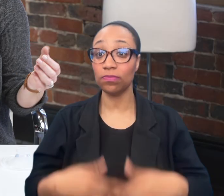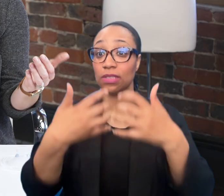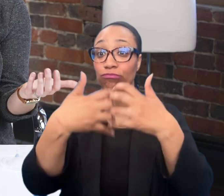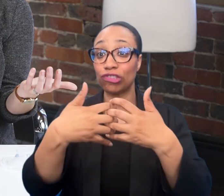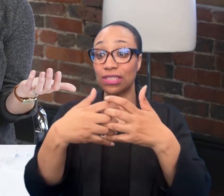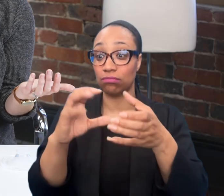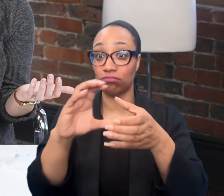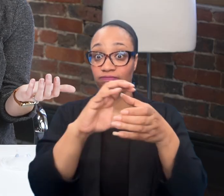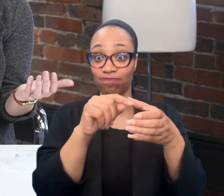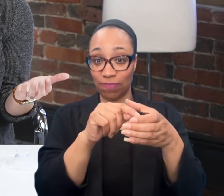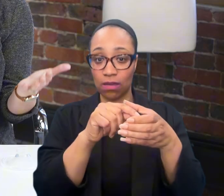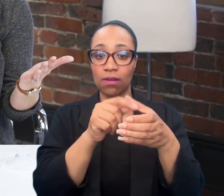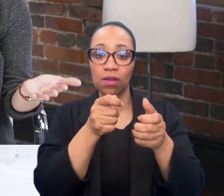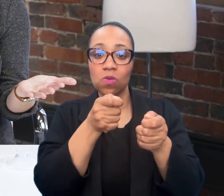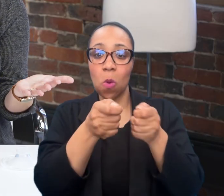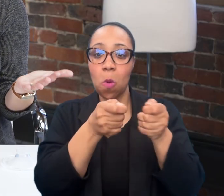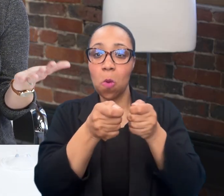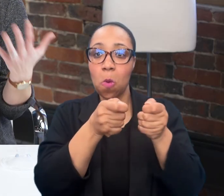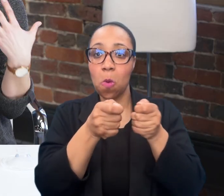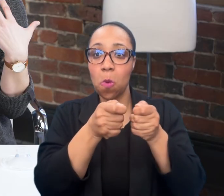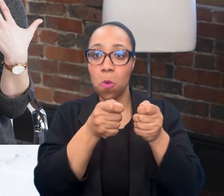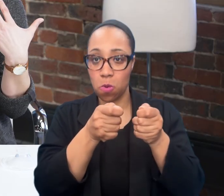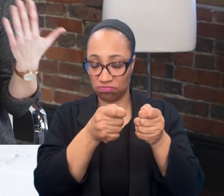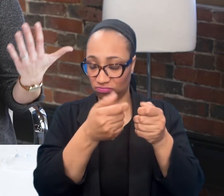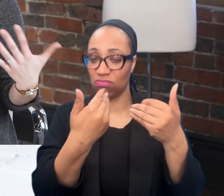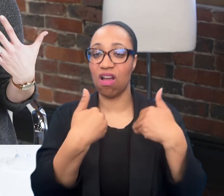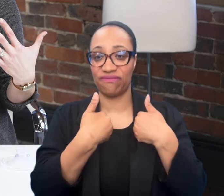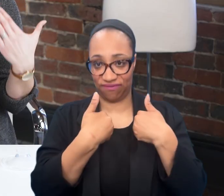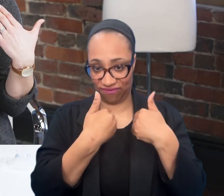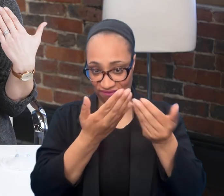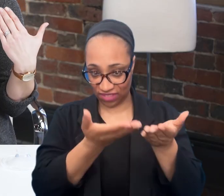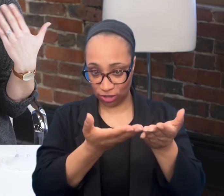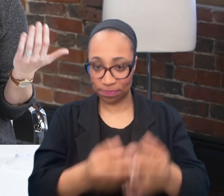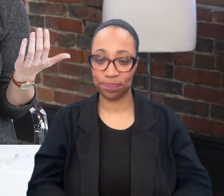now with it being a wearable you do have the you know adjustment to your bra that